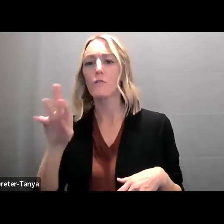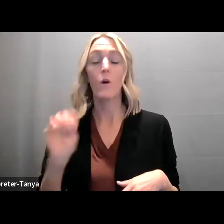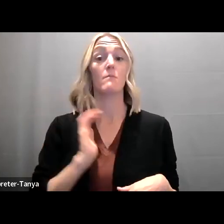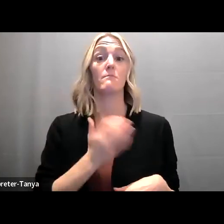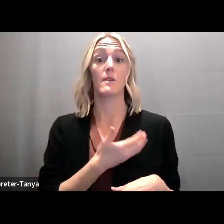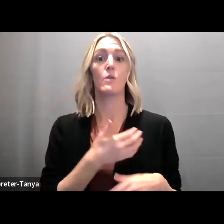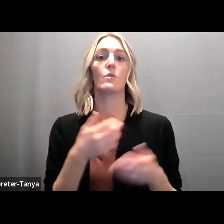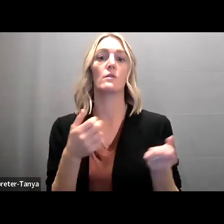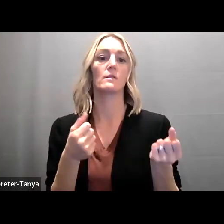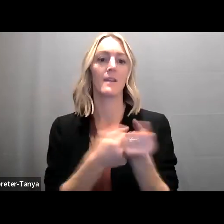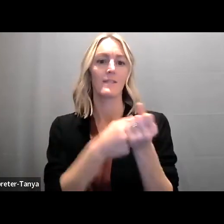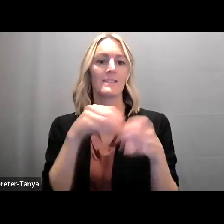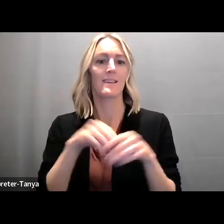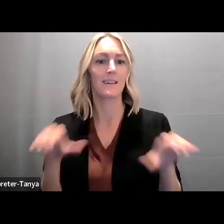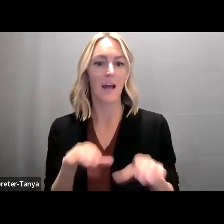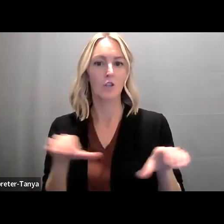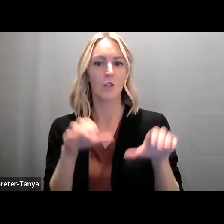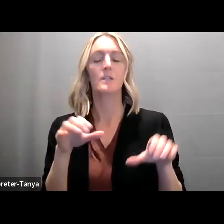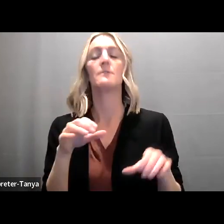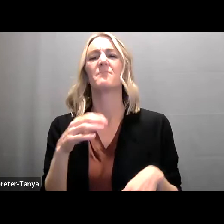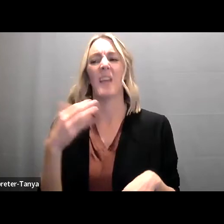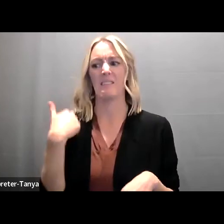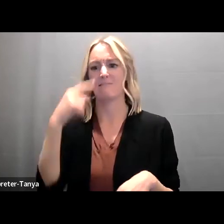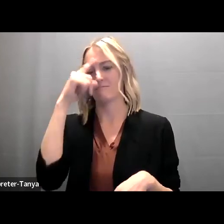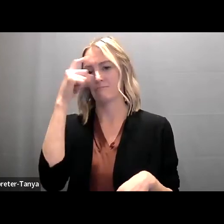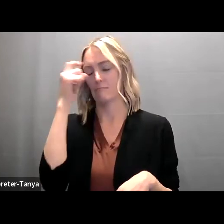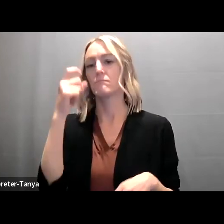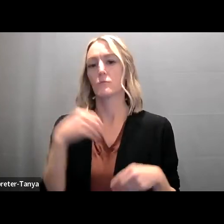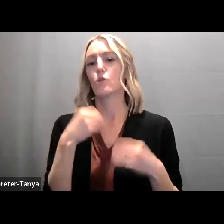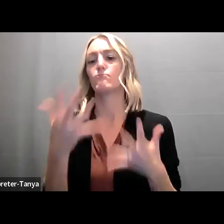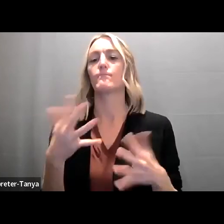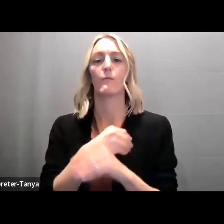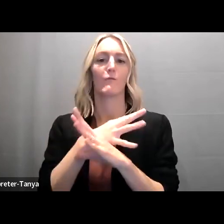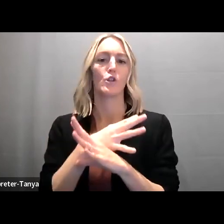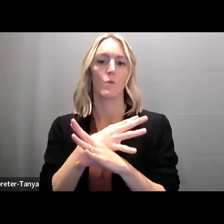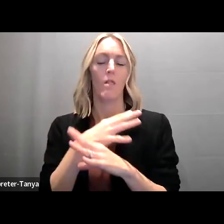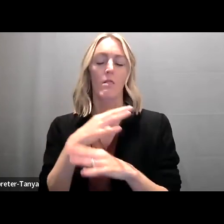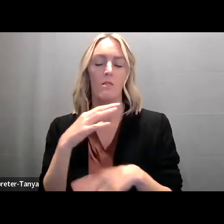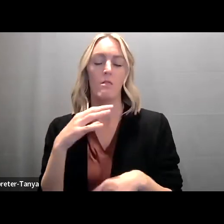ask us in action. We just did another one this past summer, a virtual all virtual event or programming